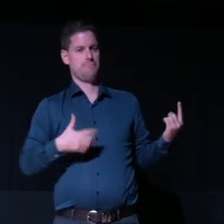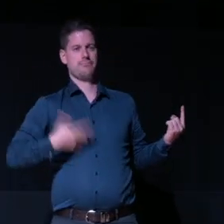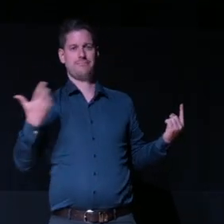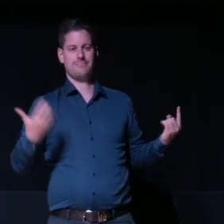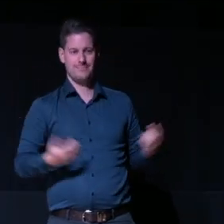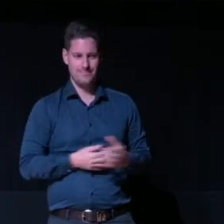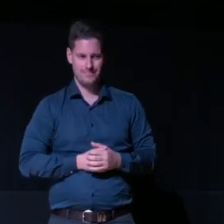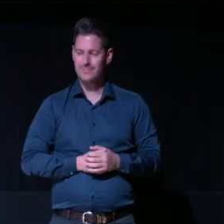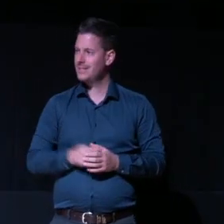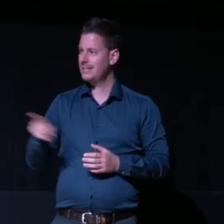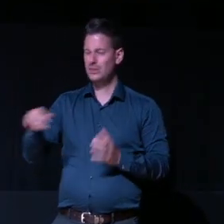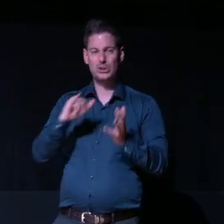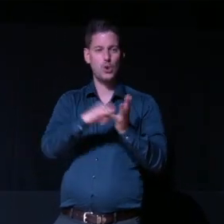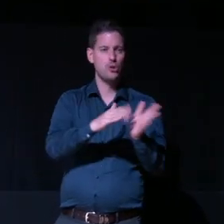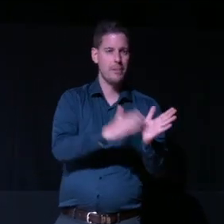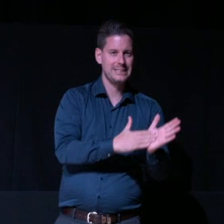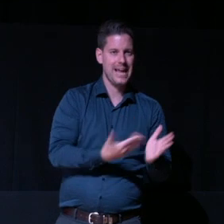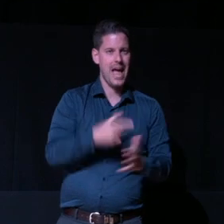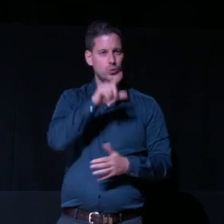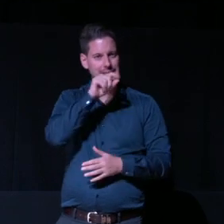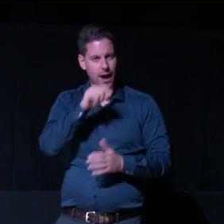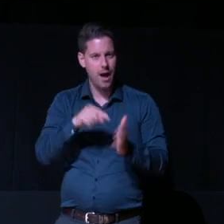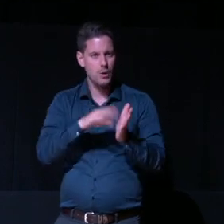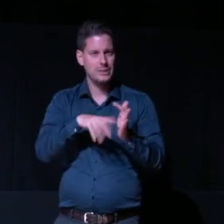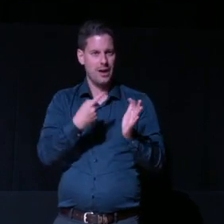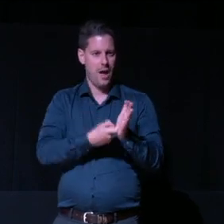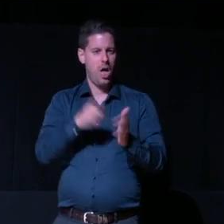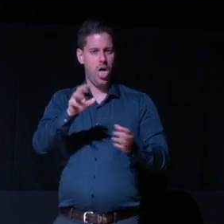it's social media and Twitter that distorts this. I mean it's one thing